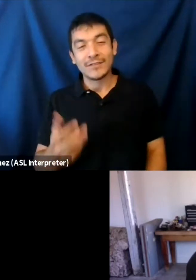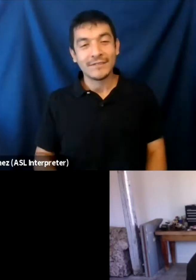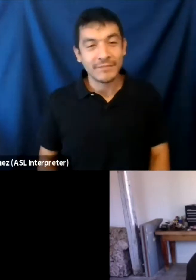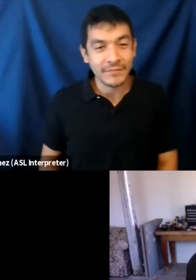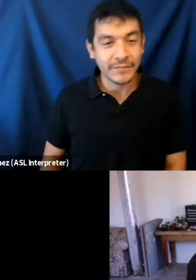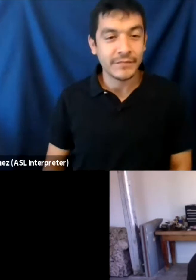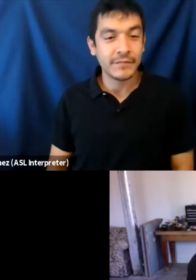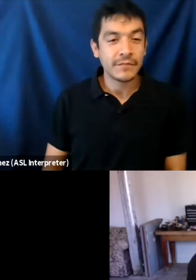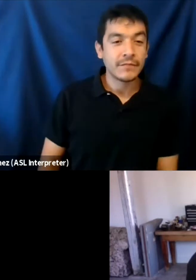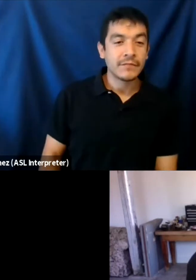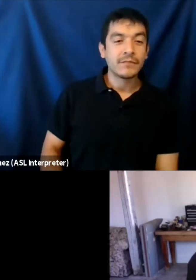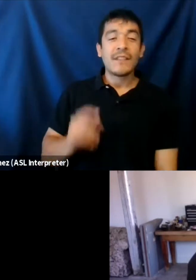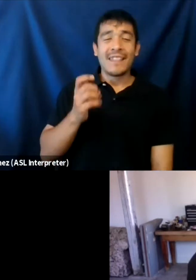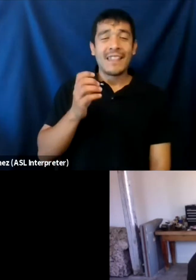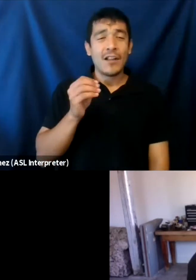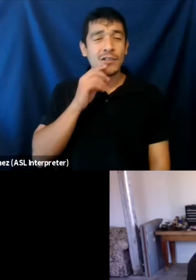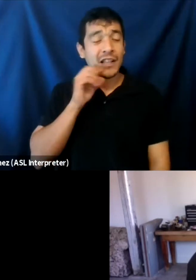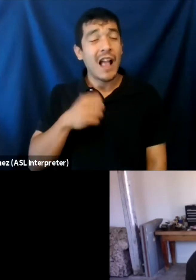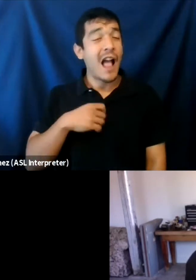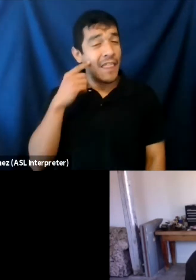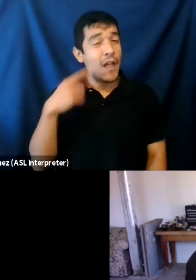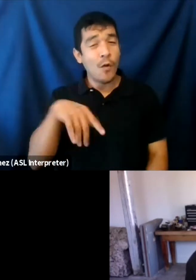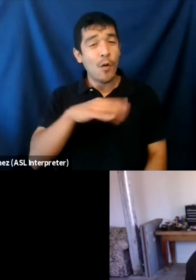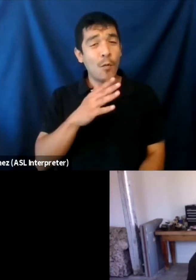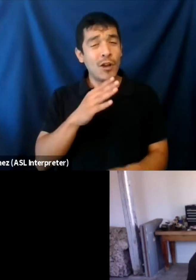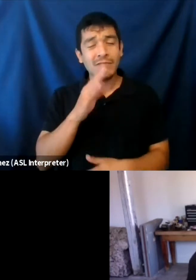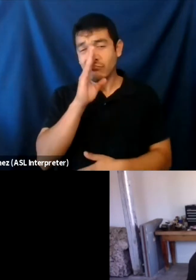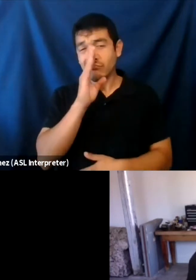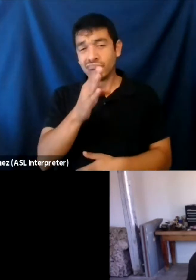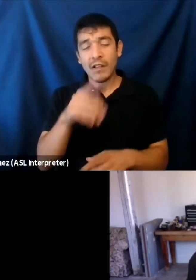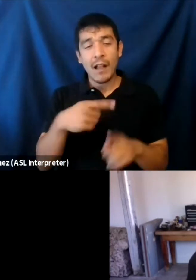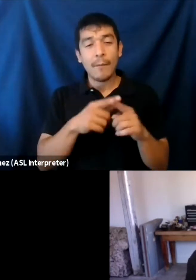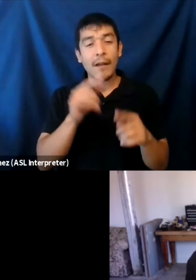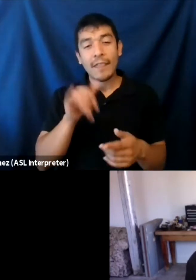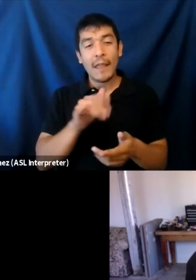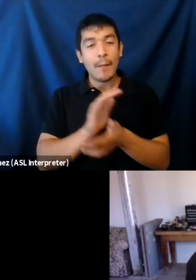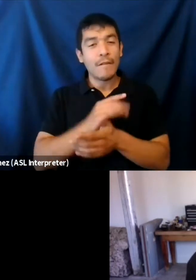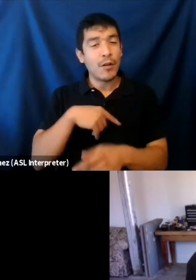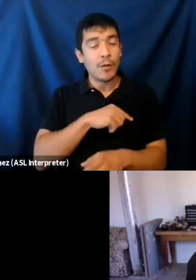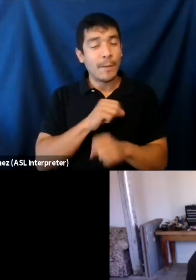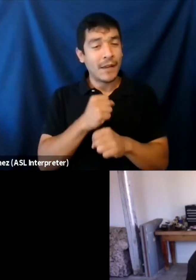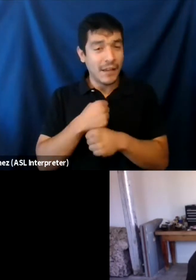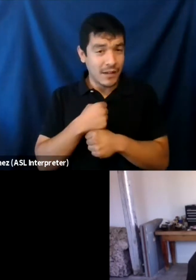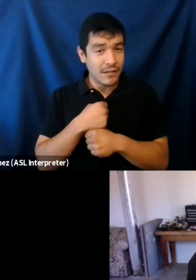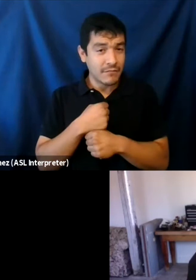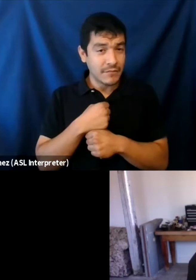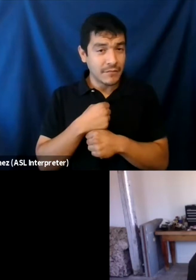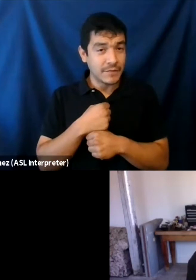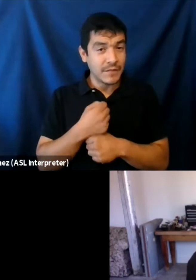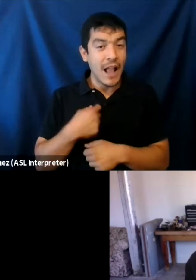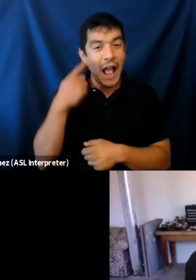Yeah, I think we were pretty straightforward about the film we were making. I think that I say, I'm making a film about technology